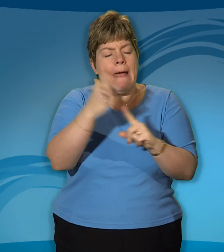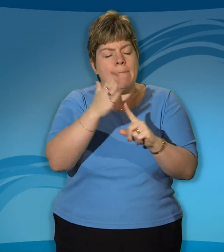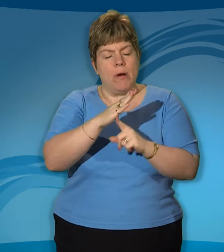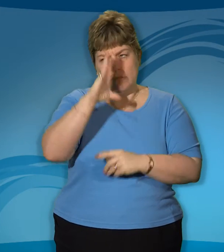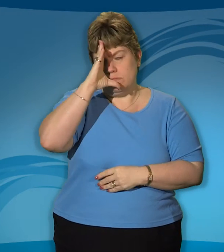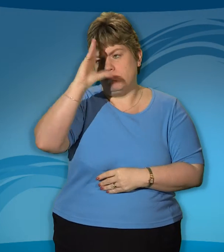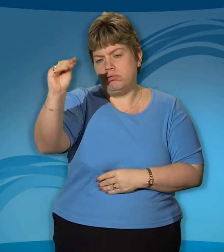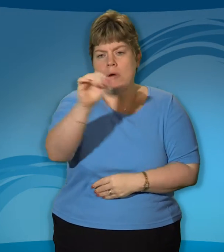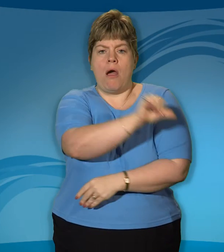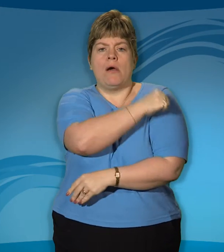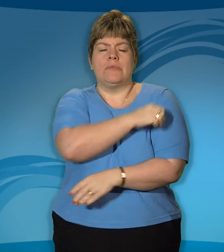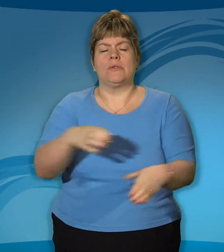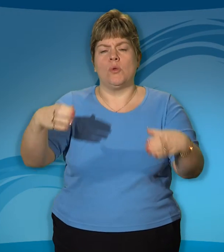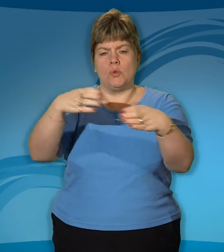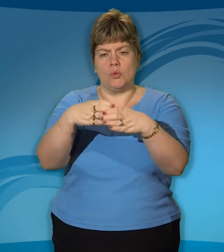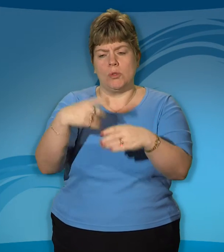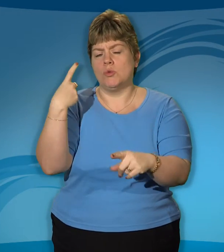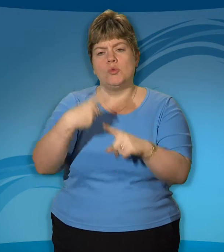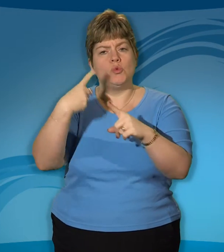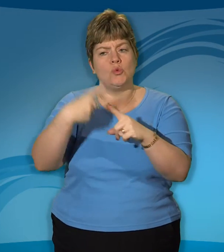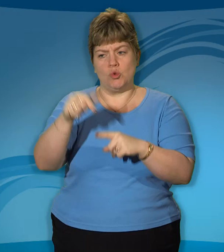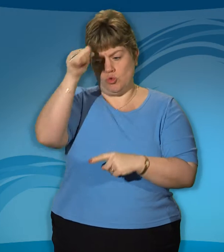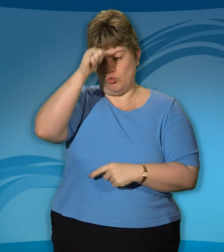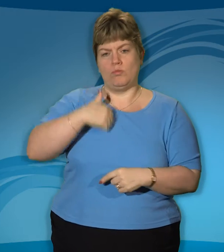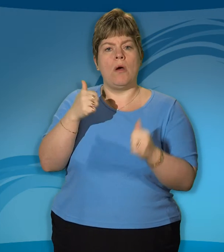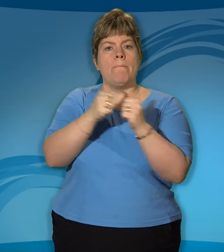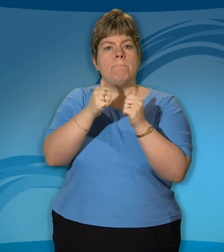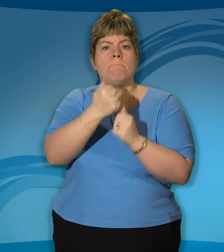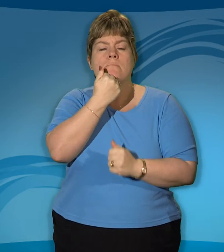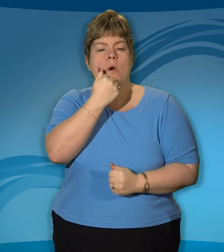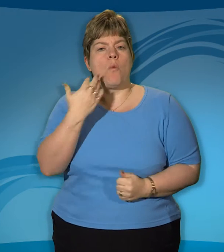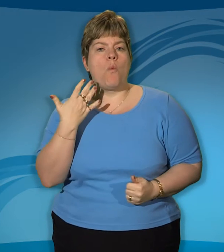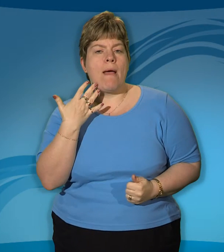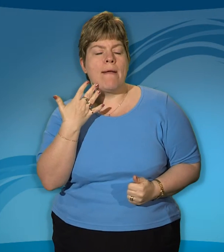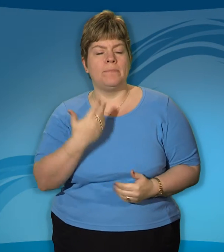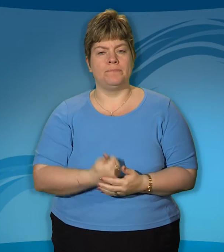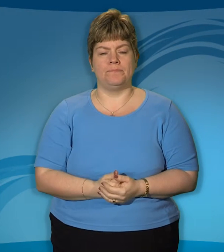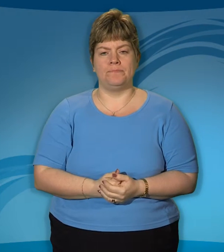that you tell the Endoscopy Unit as soon as you are advised when your appointment will be.